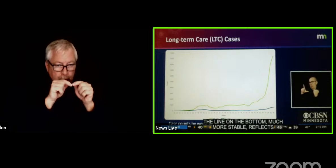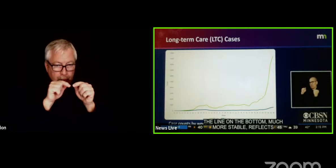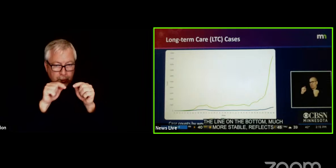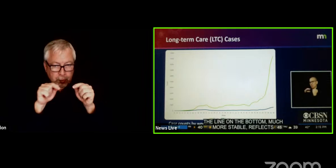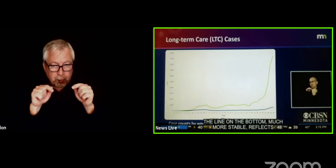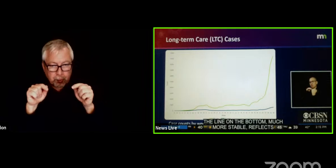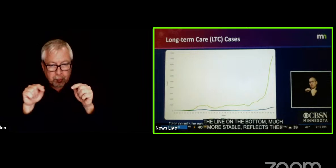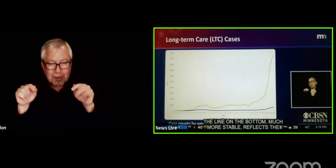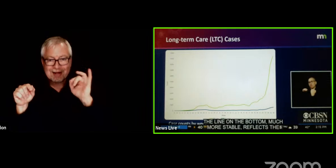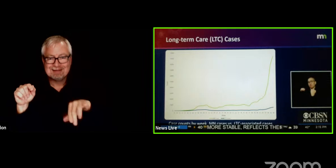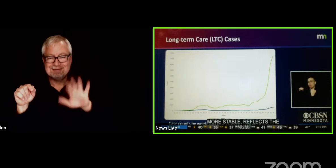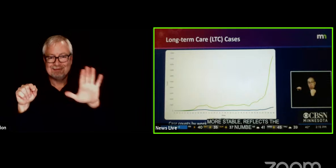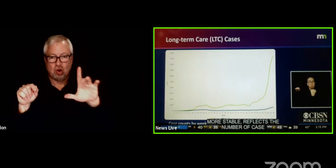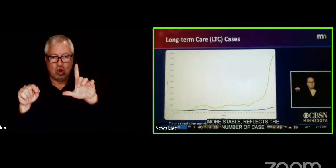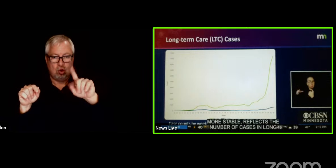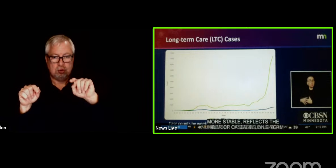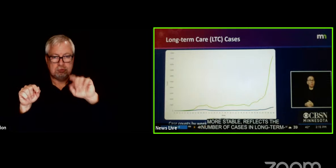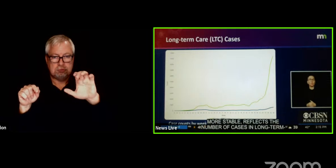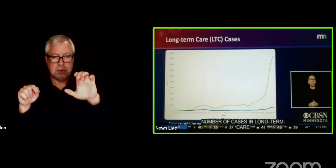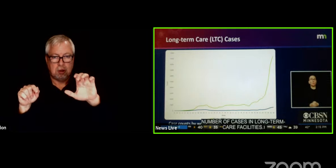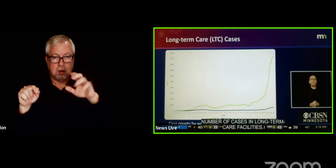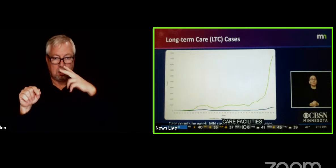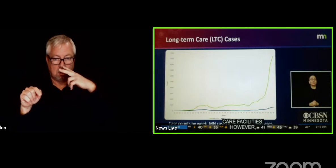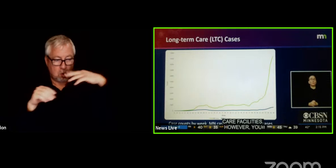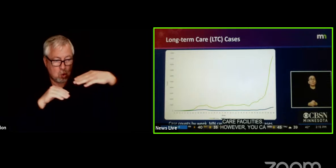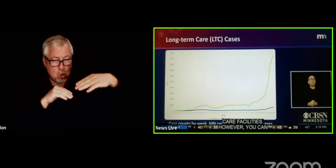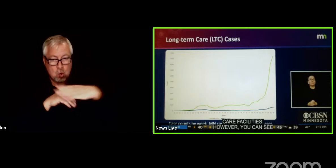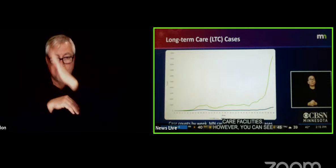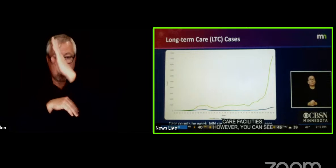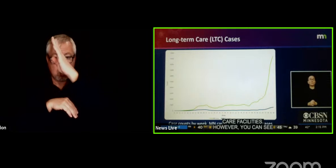THE ONLY REASON THAT DOESN'T LOOK MORE DRAMATIC IS BECAUSE OF THE SCALE ON THE VERTICAL